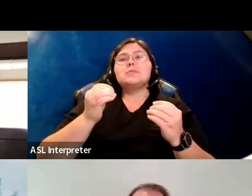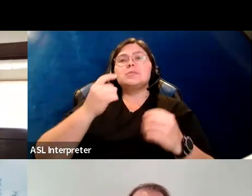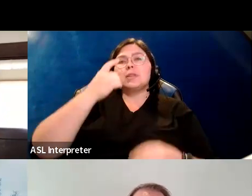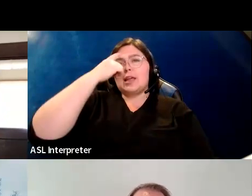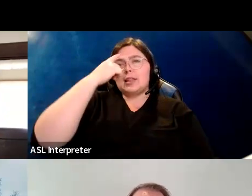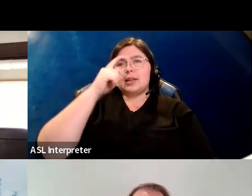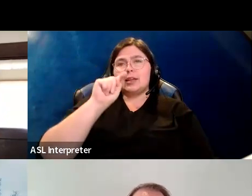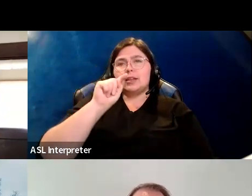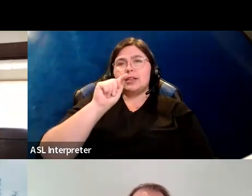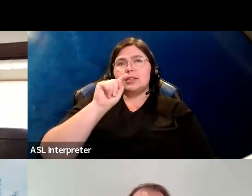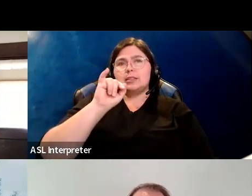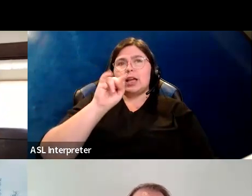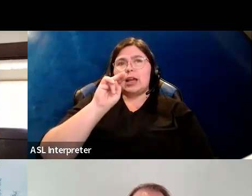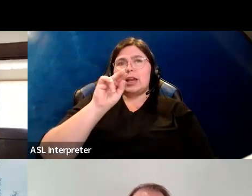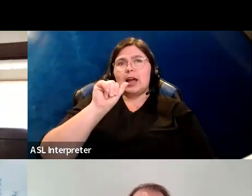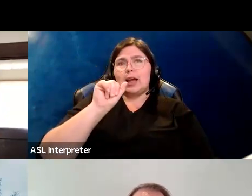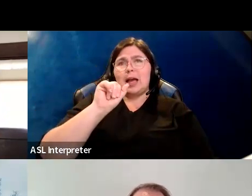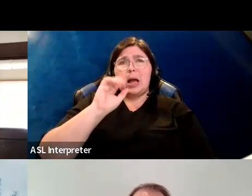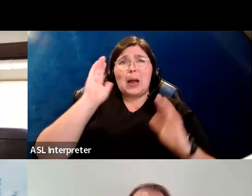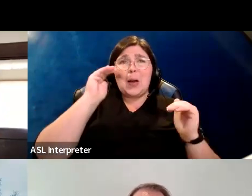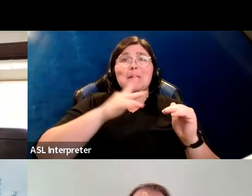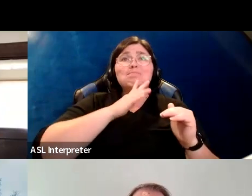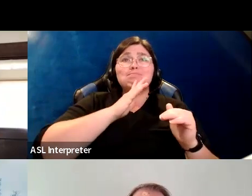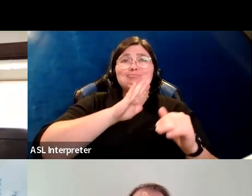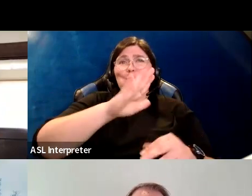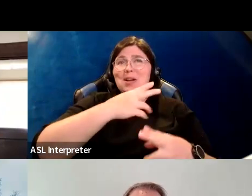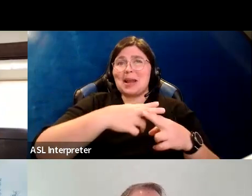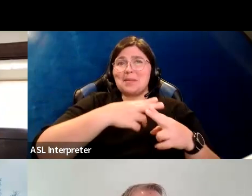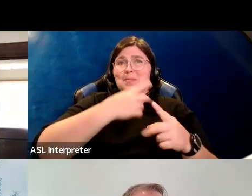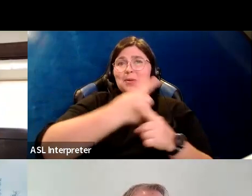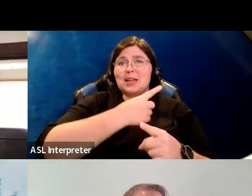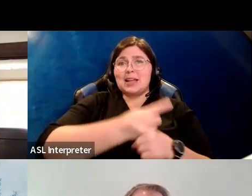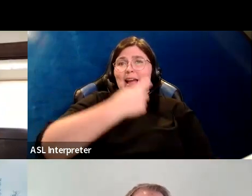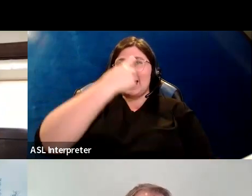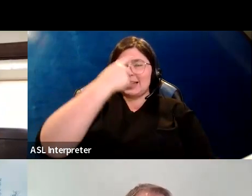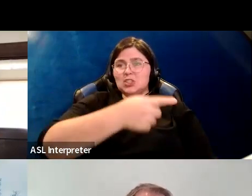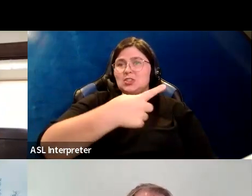I hope I am pronouncing your name correctly-- I think Tyna asked this question.